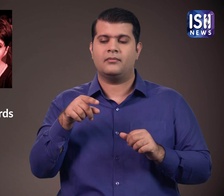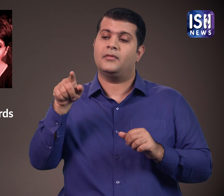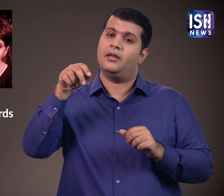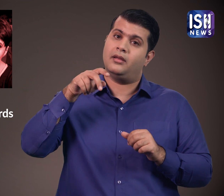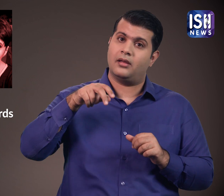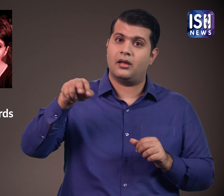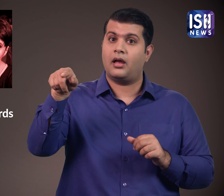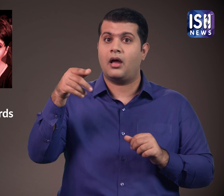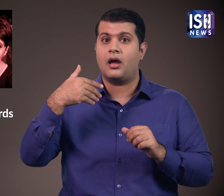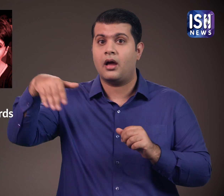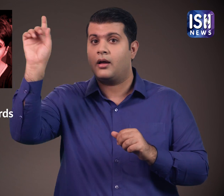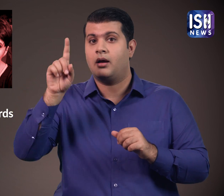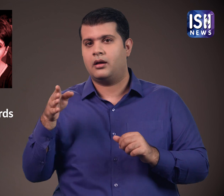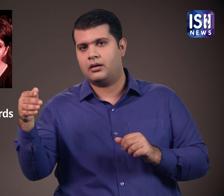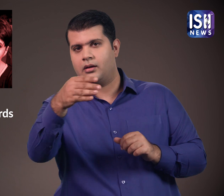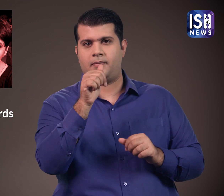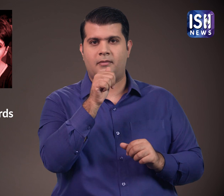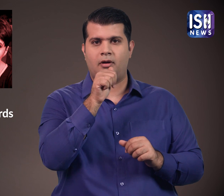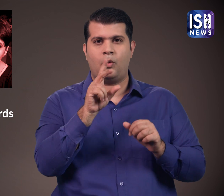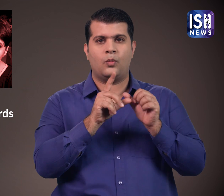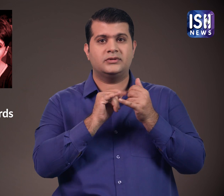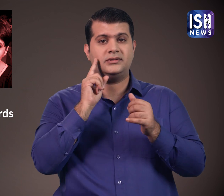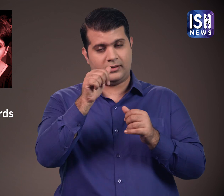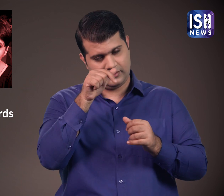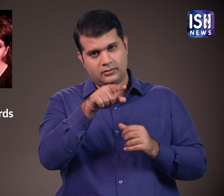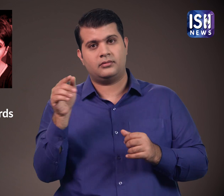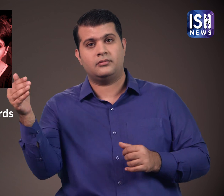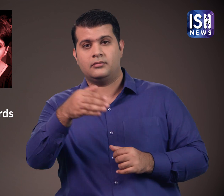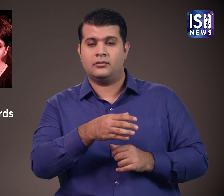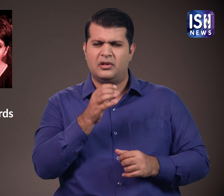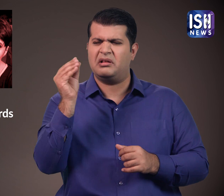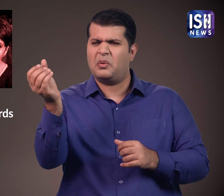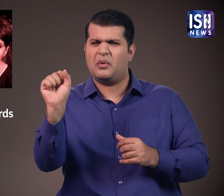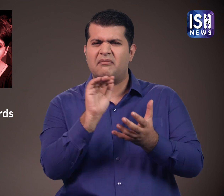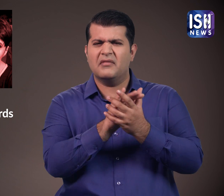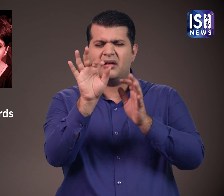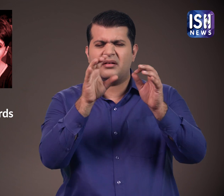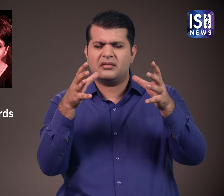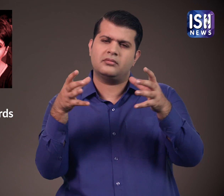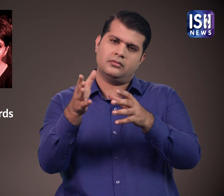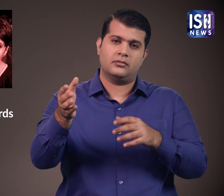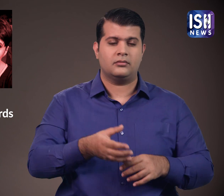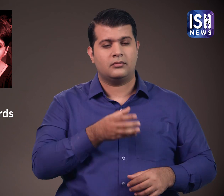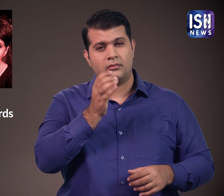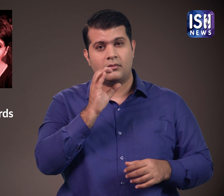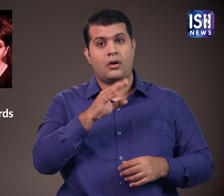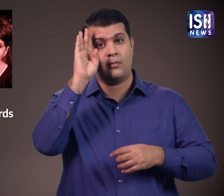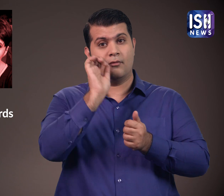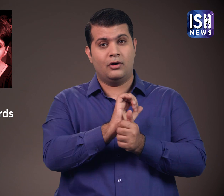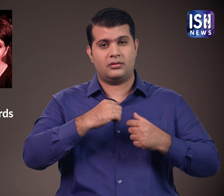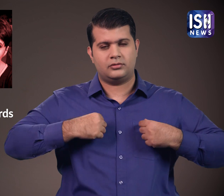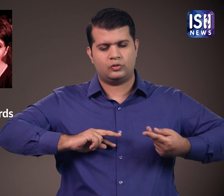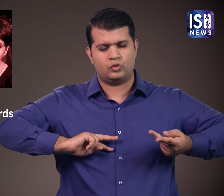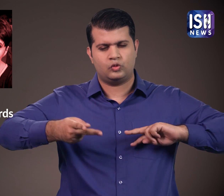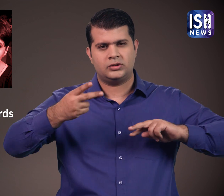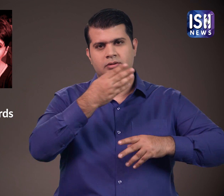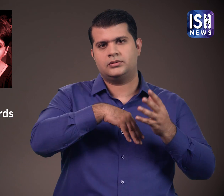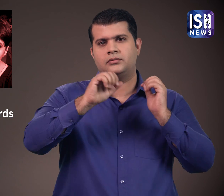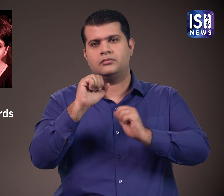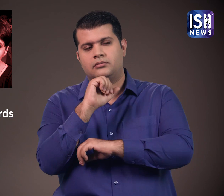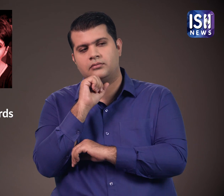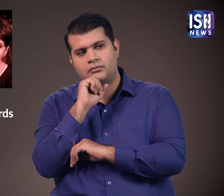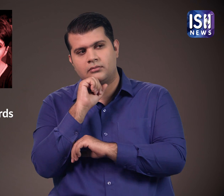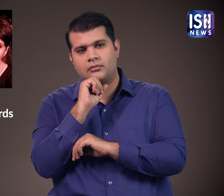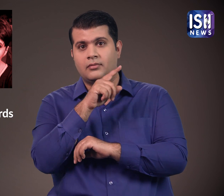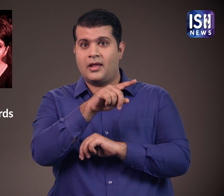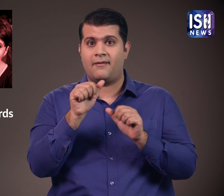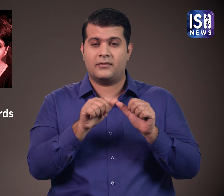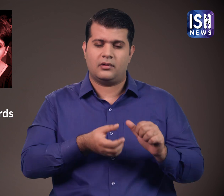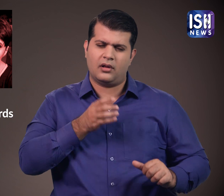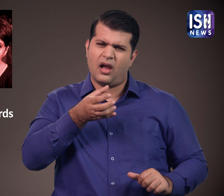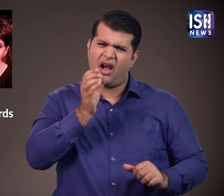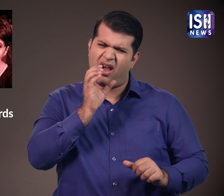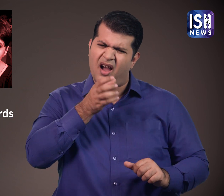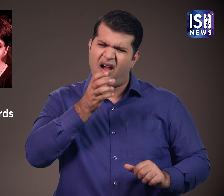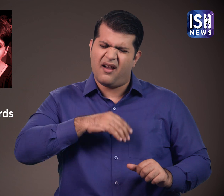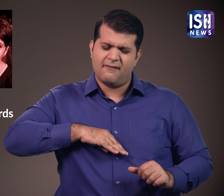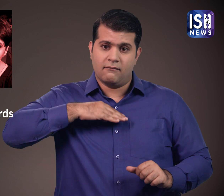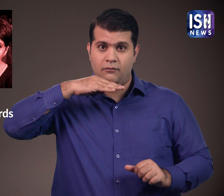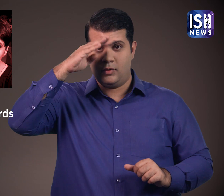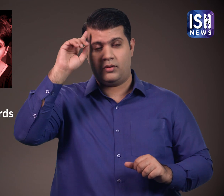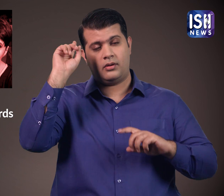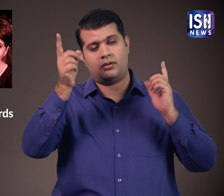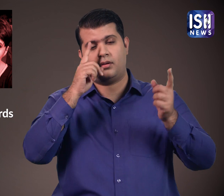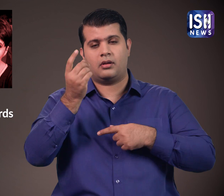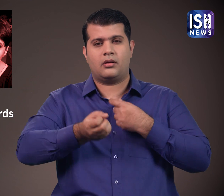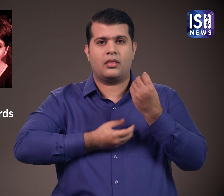The details of the gory murder began to emerge when Poonawala visited a bar in Vasai.